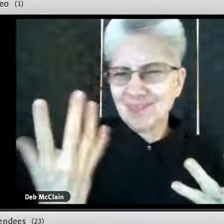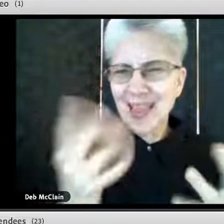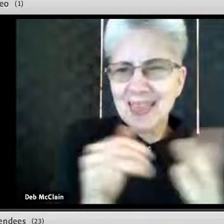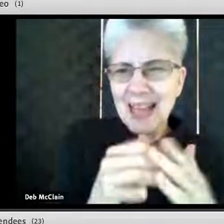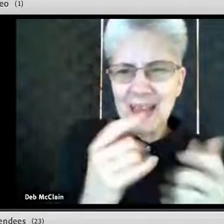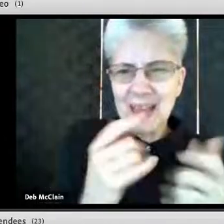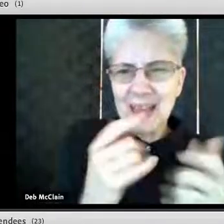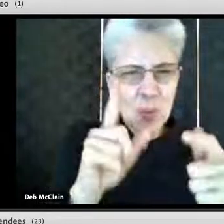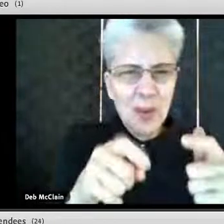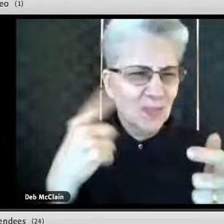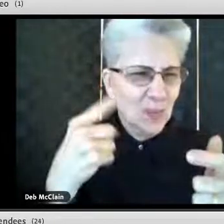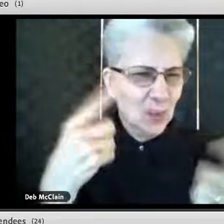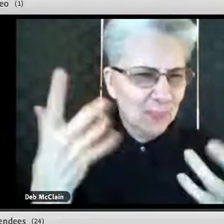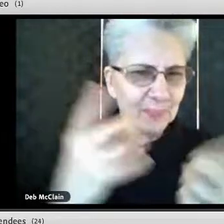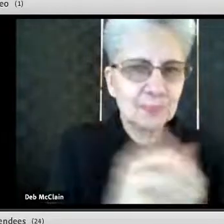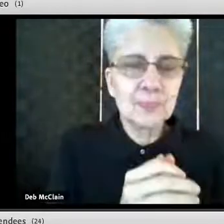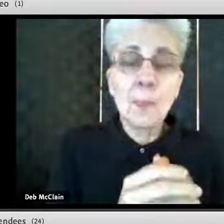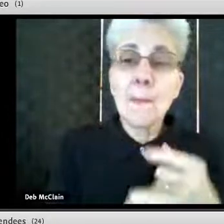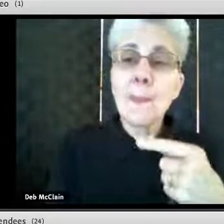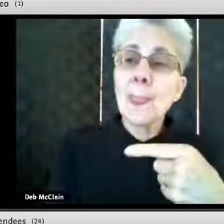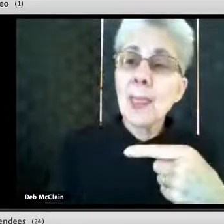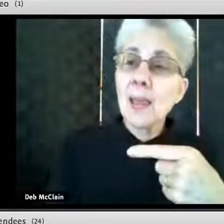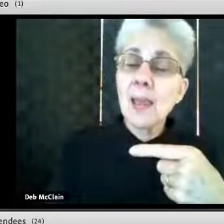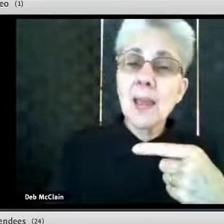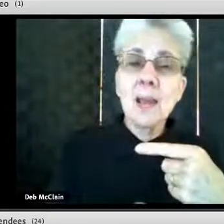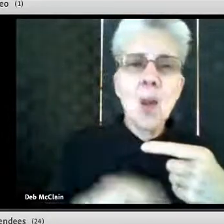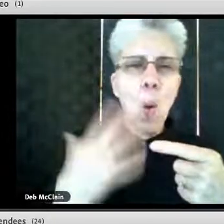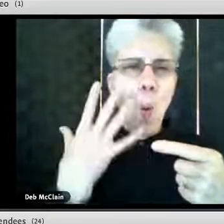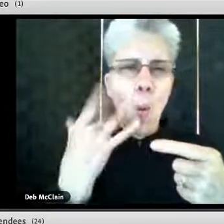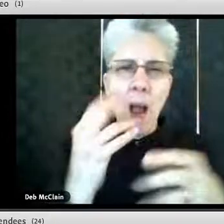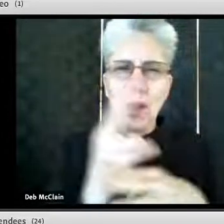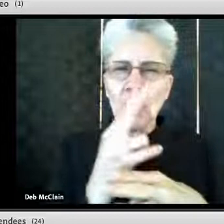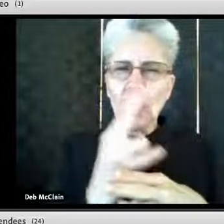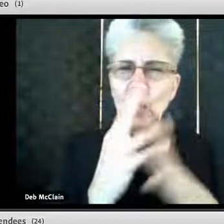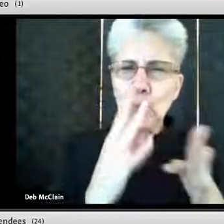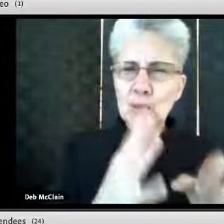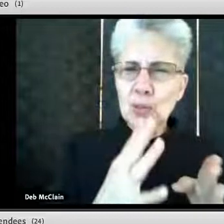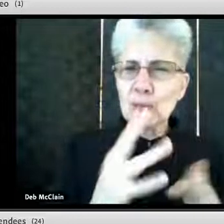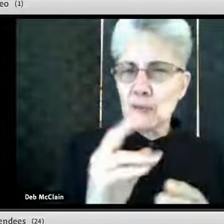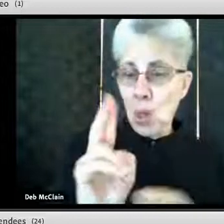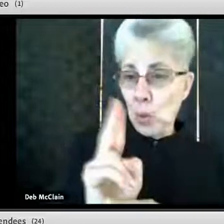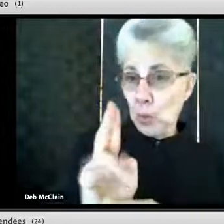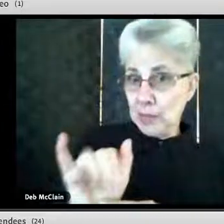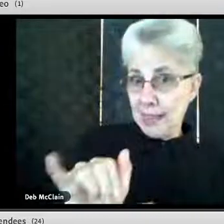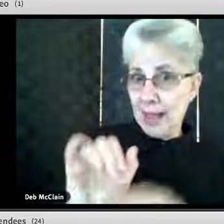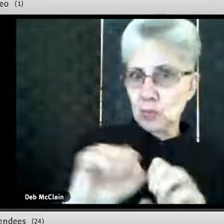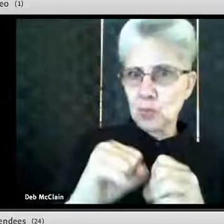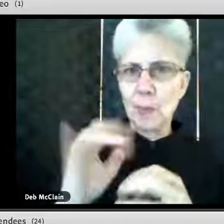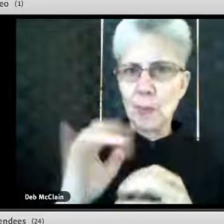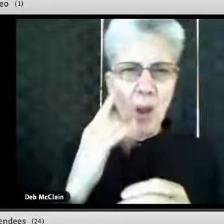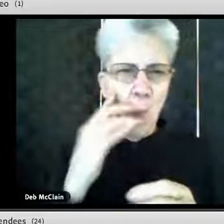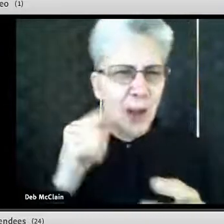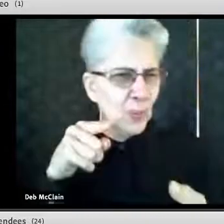What's the point? So why are your users using social media? Why do you use social media?